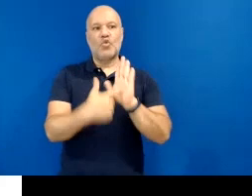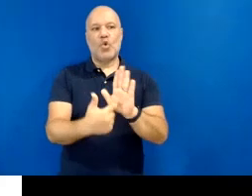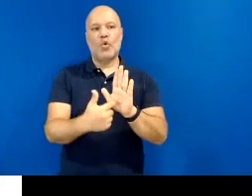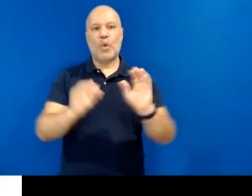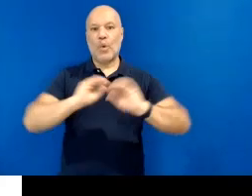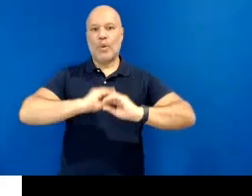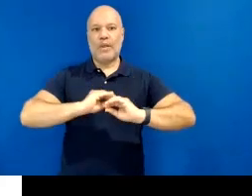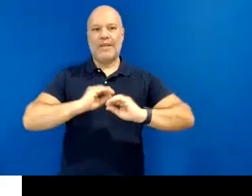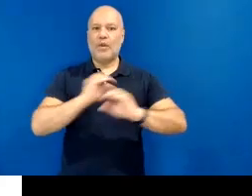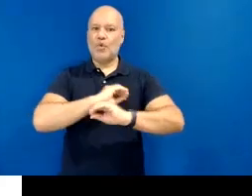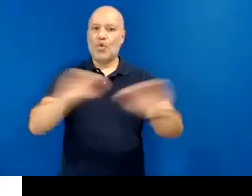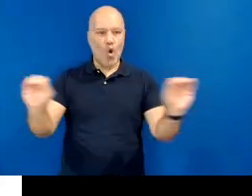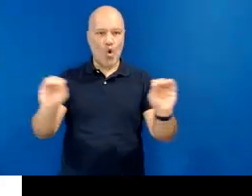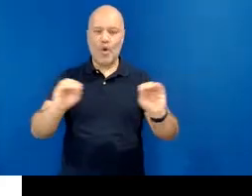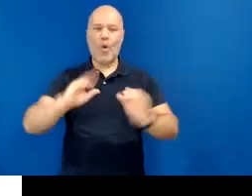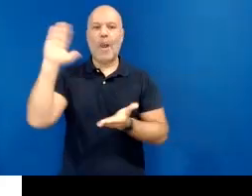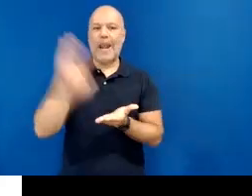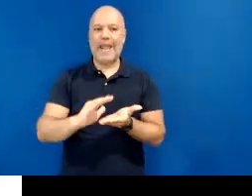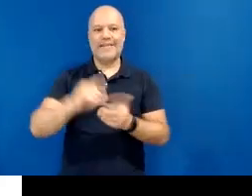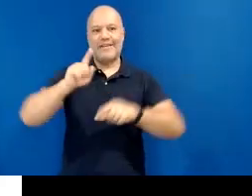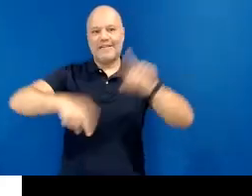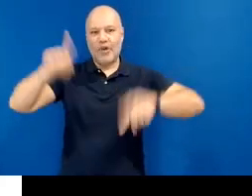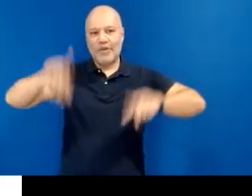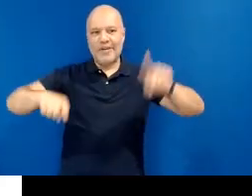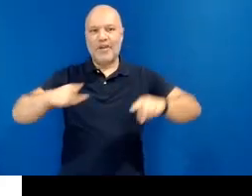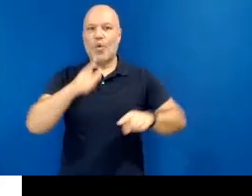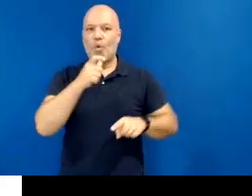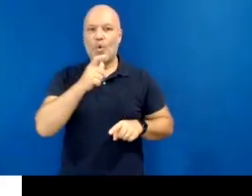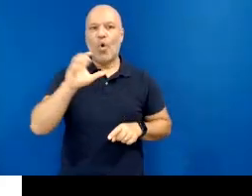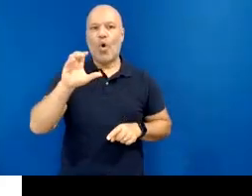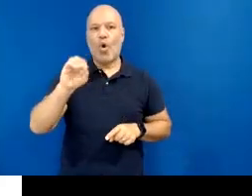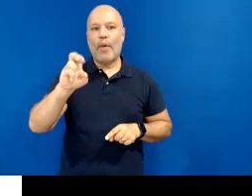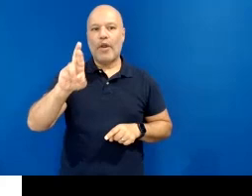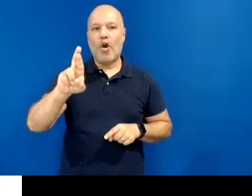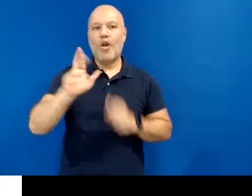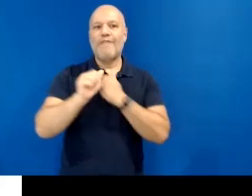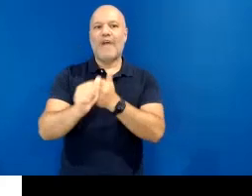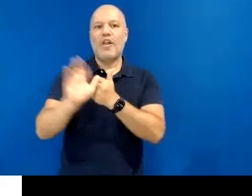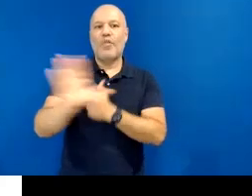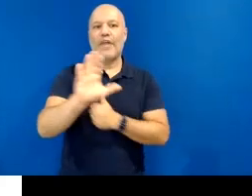And representation in terms of who are the OER authors by race. And this is what they found.